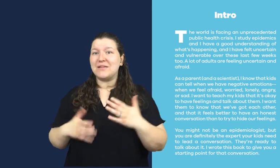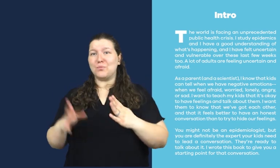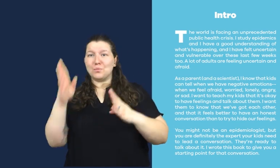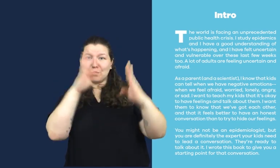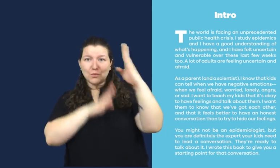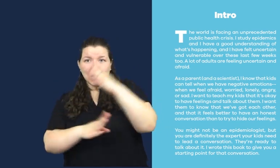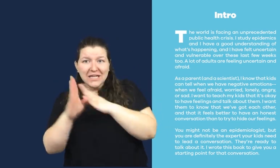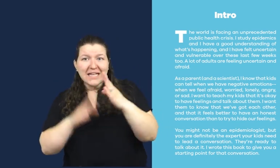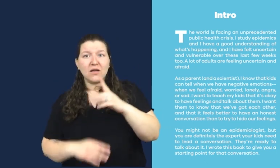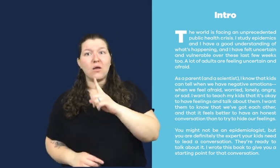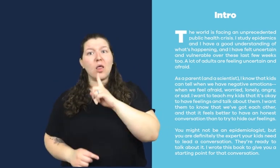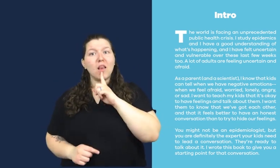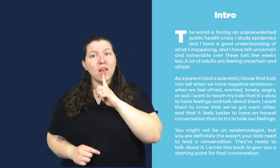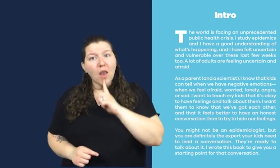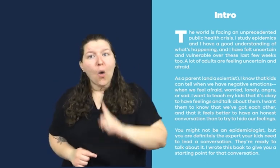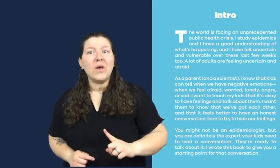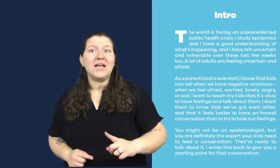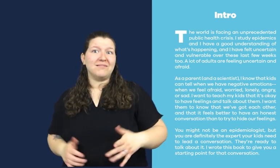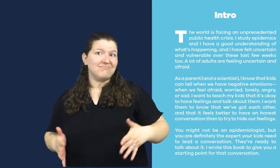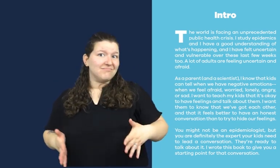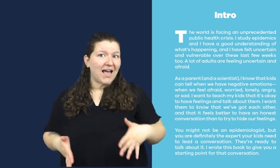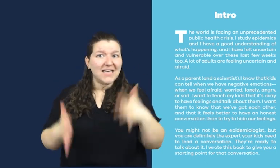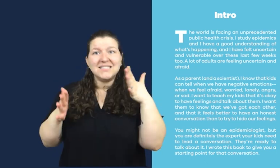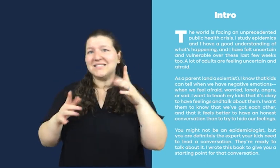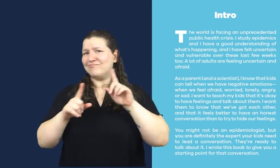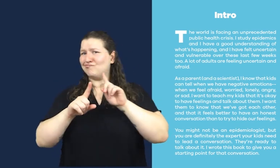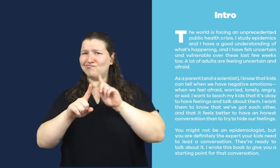when we feel afraid, worried